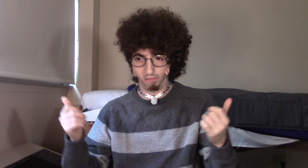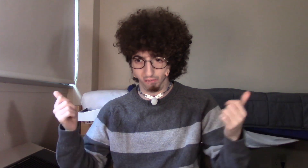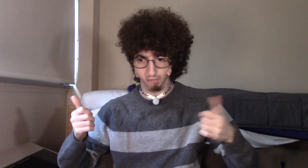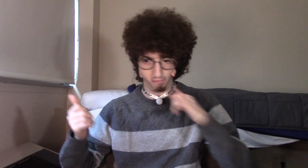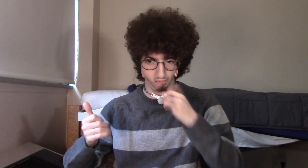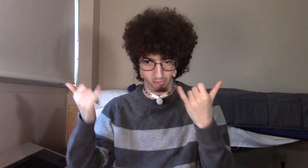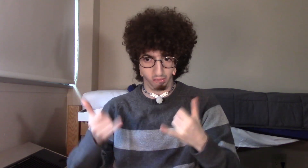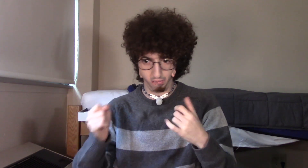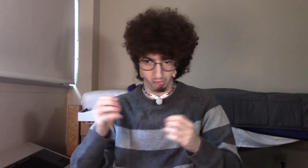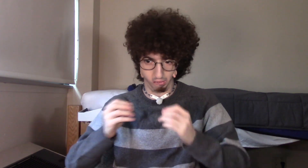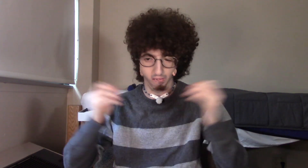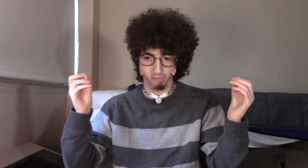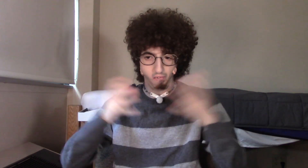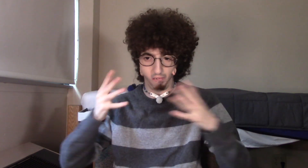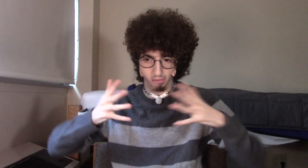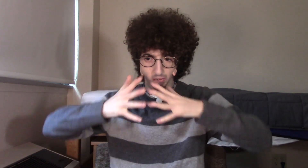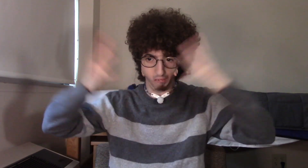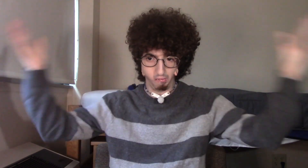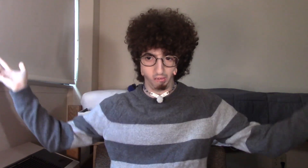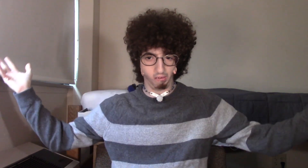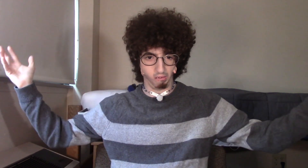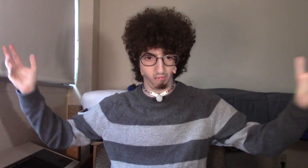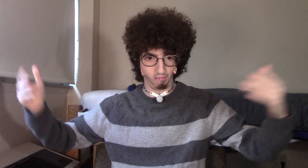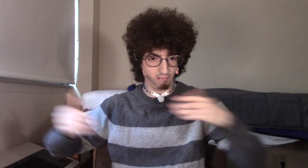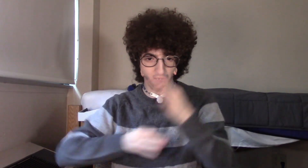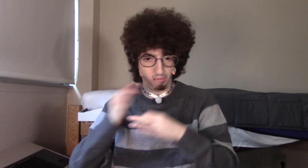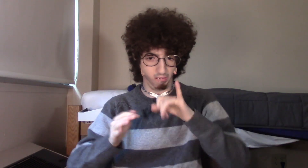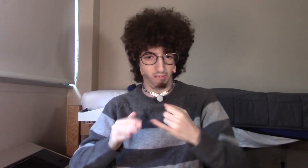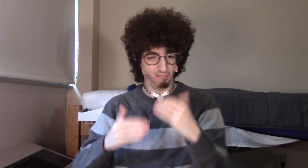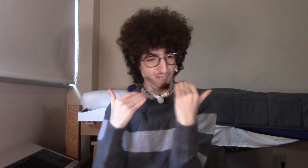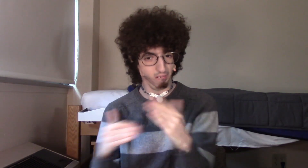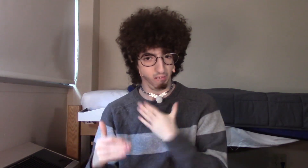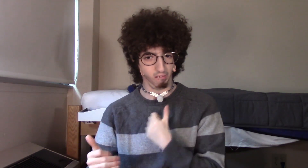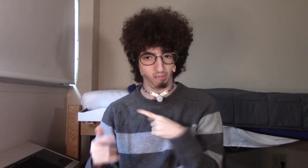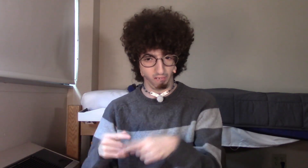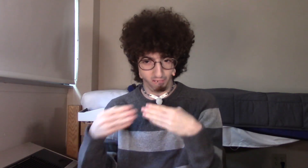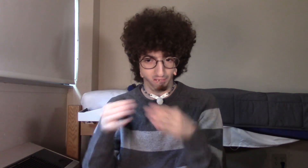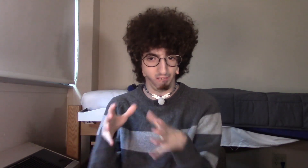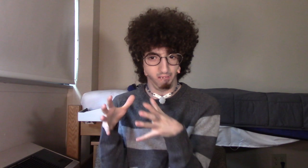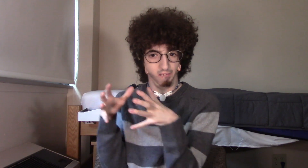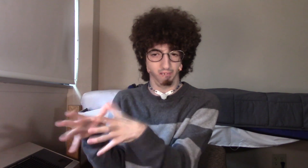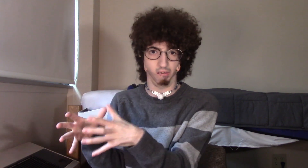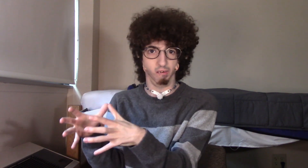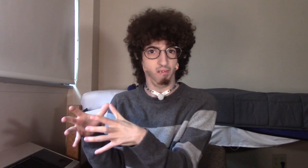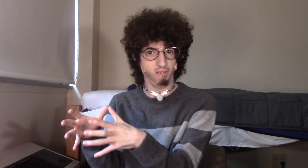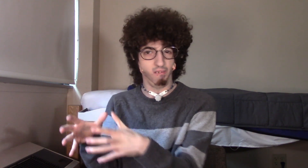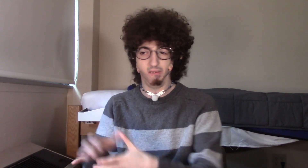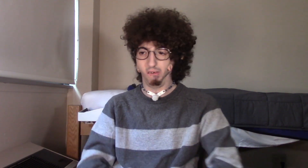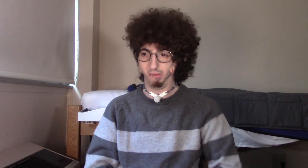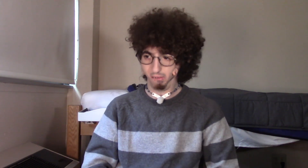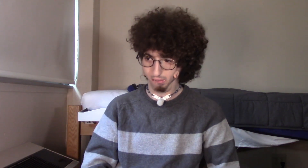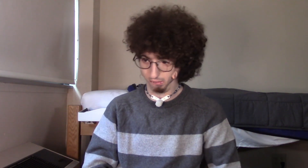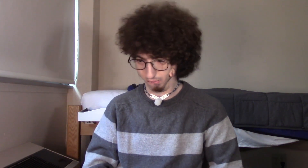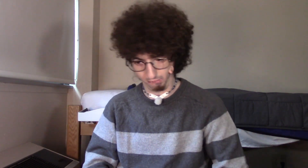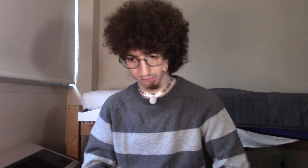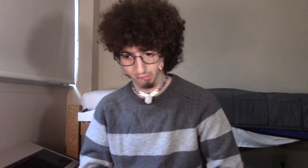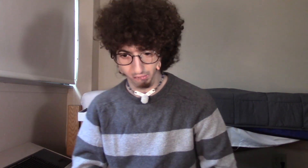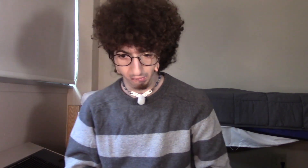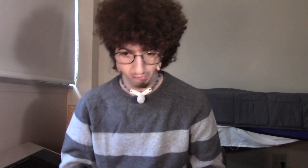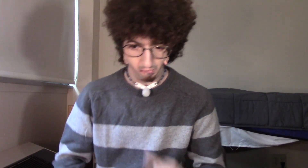Which is now so much more instead of limiting myself to these boxes